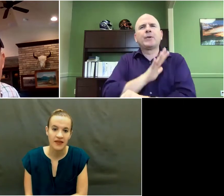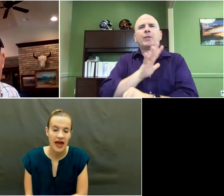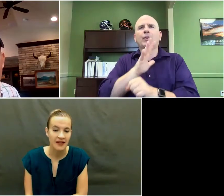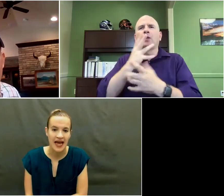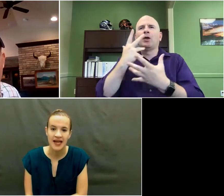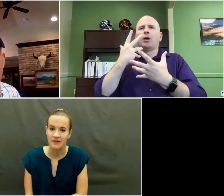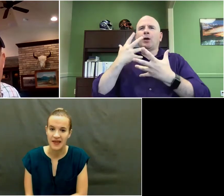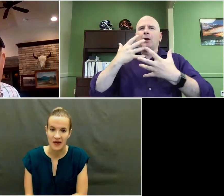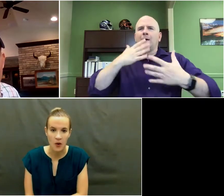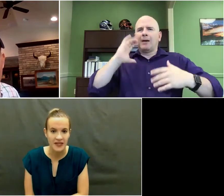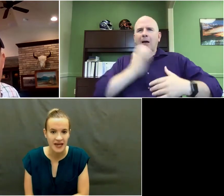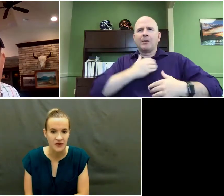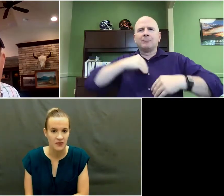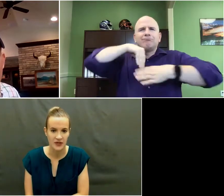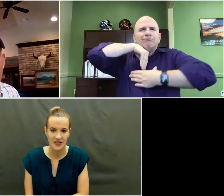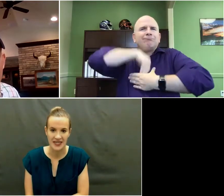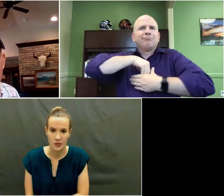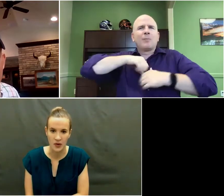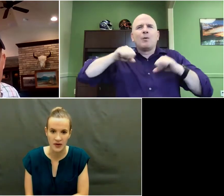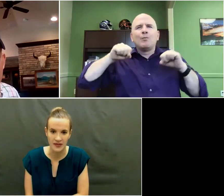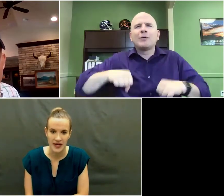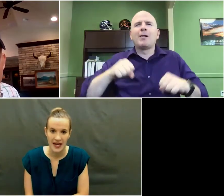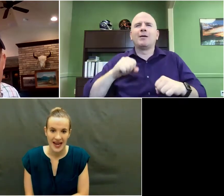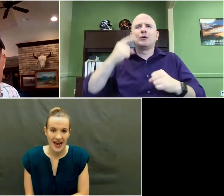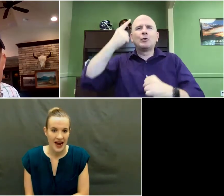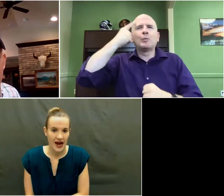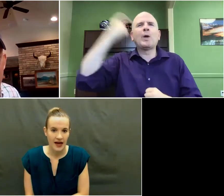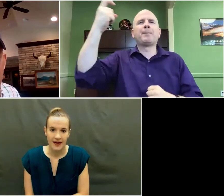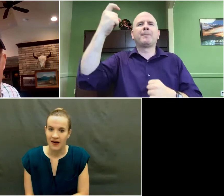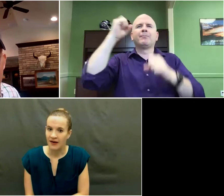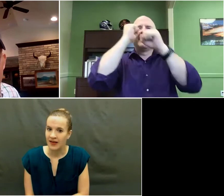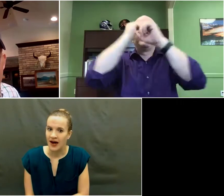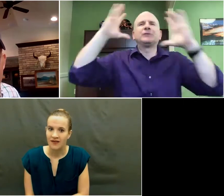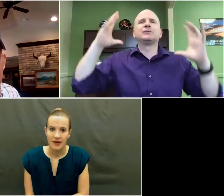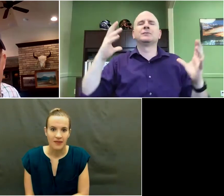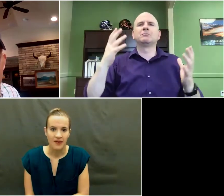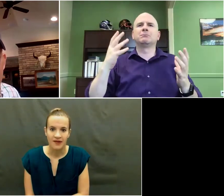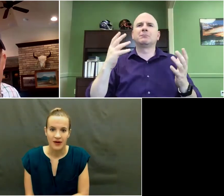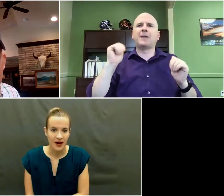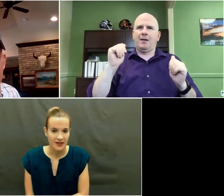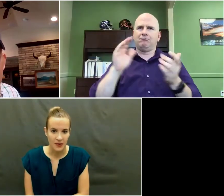Gallaudet being the only Deaf University in the world, there are a lot of people across the world